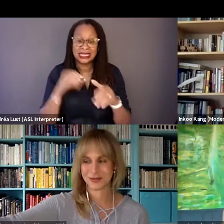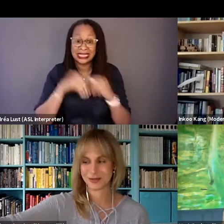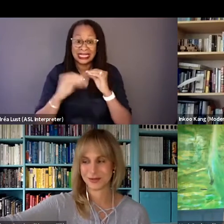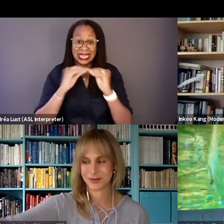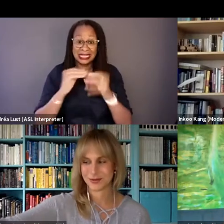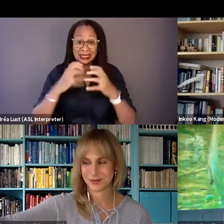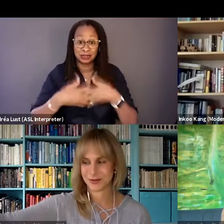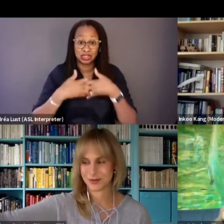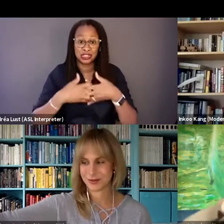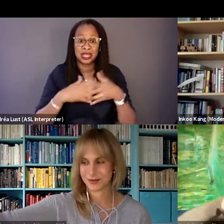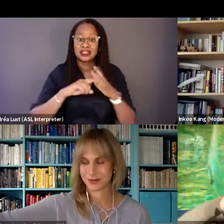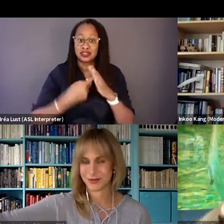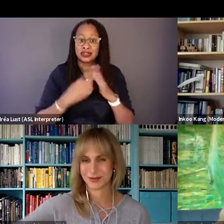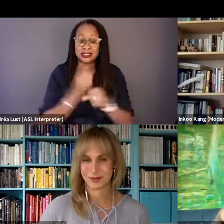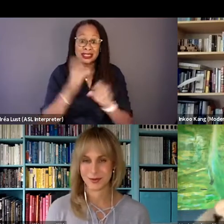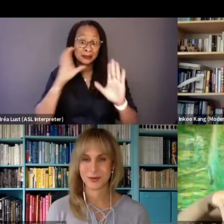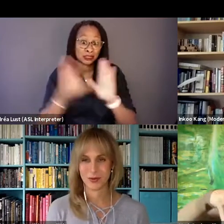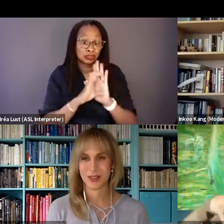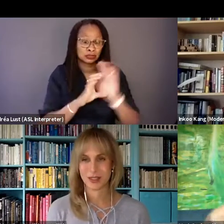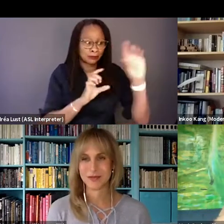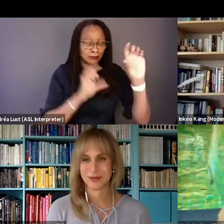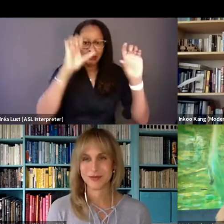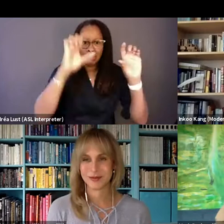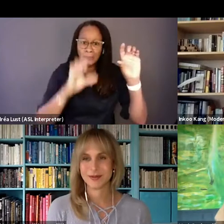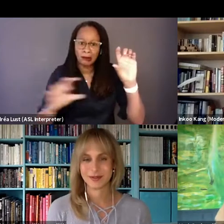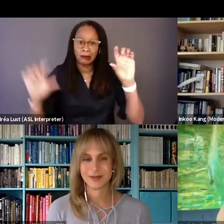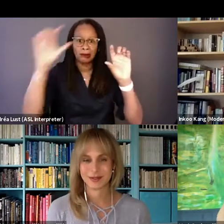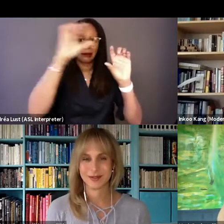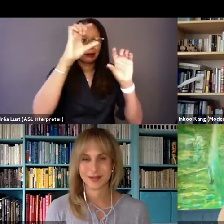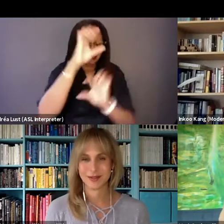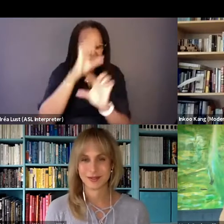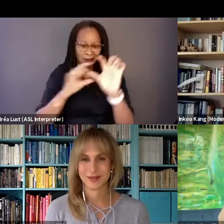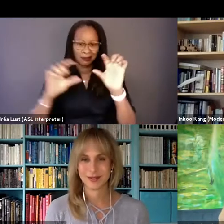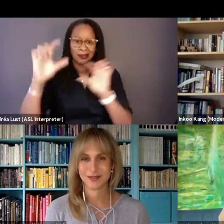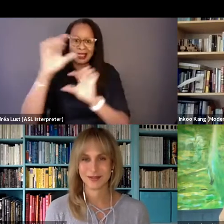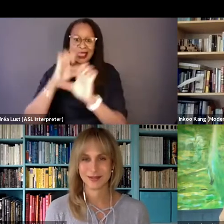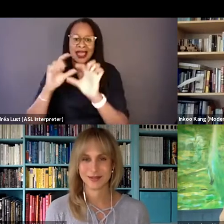started taking images and moving them around on top of each other as like a temporary thing.